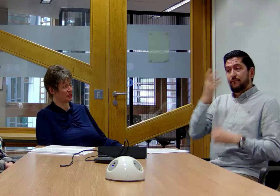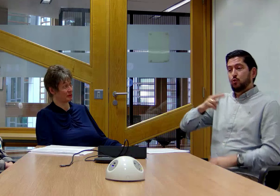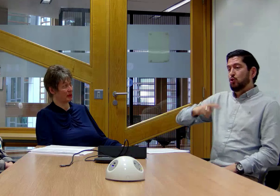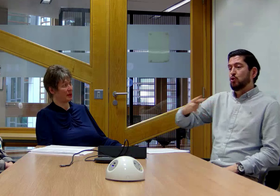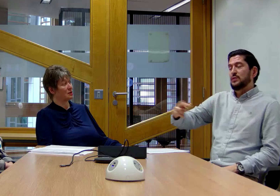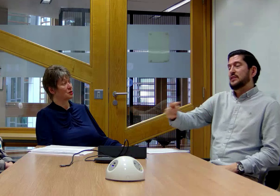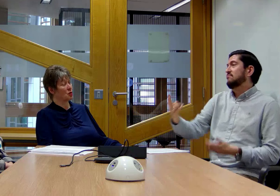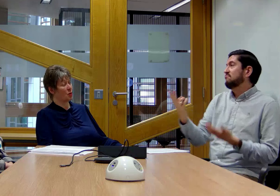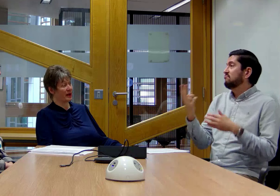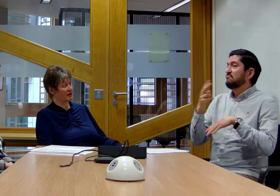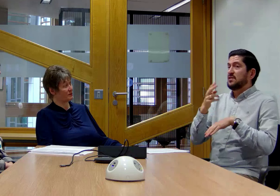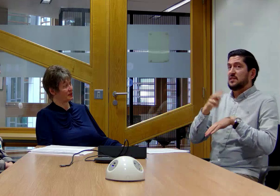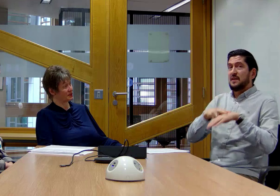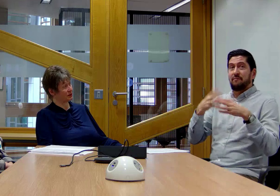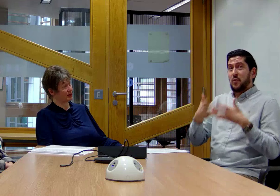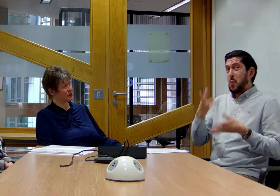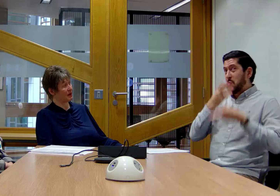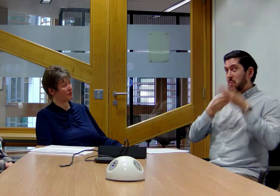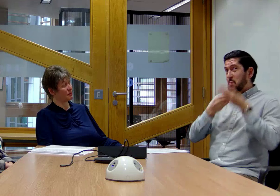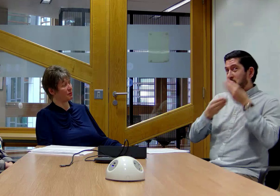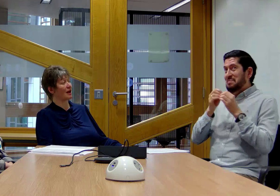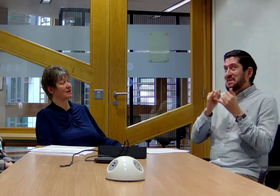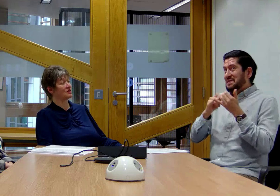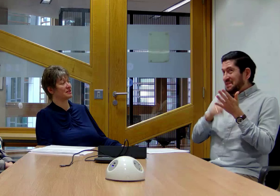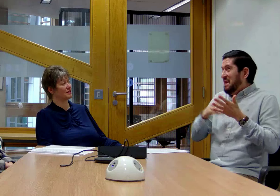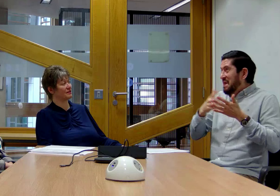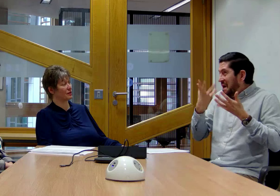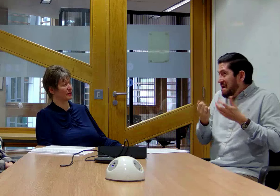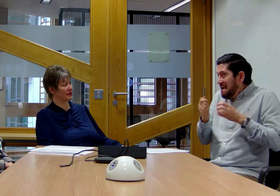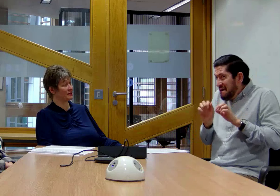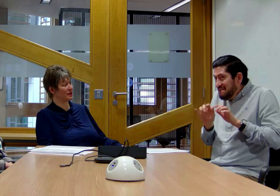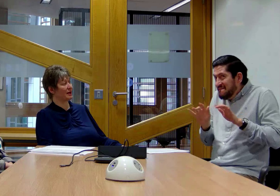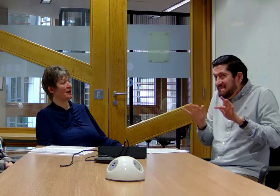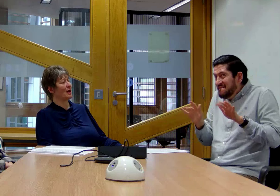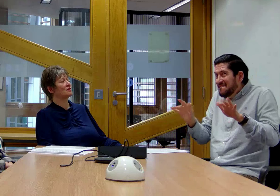around sign language so that we can meet the needs of the BSL community. So we have a BSL